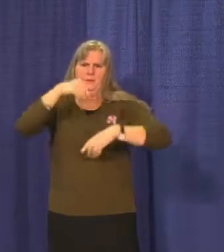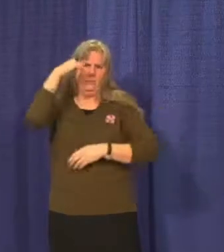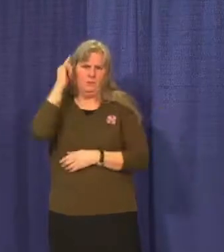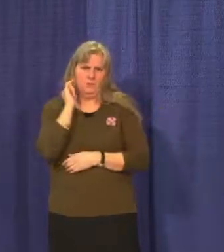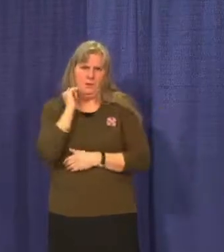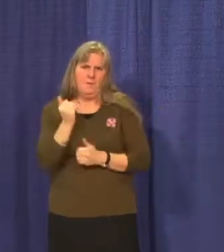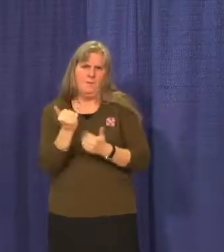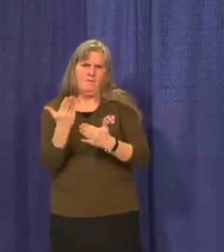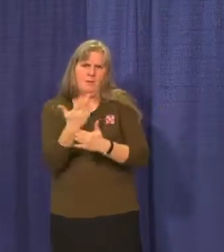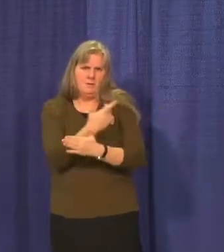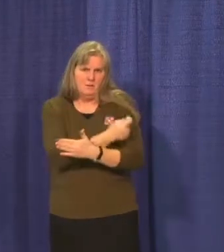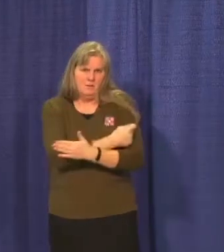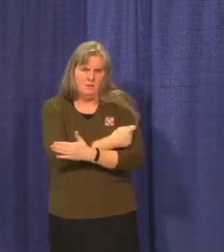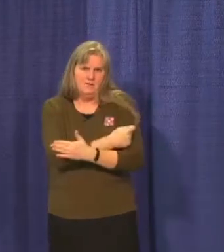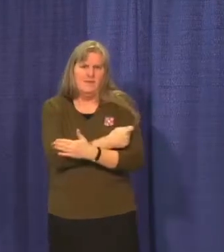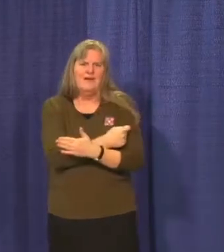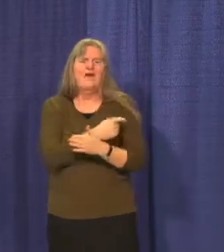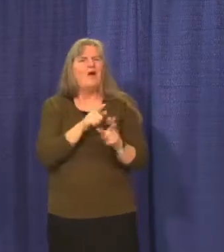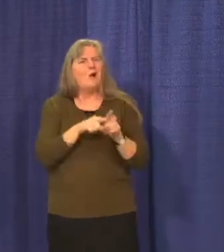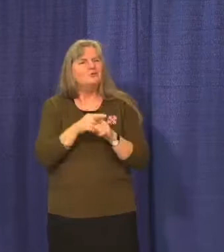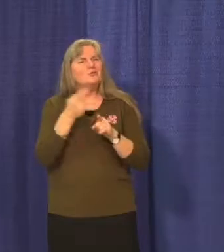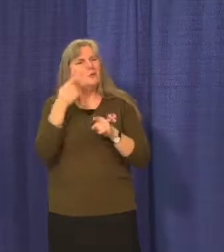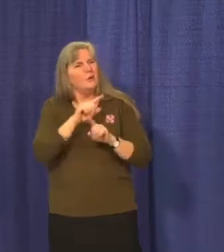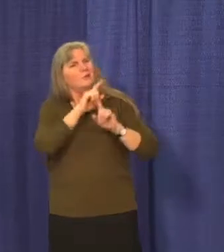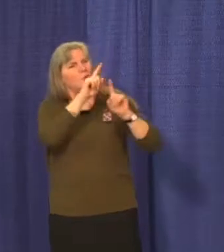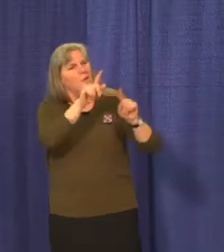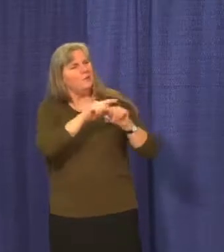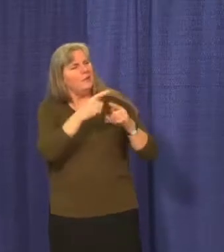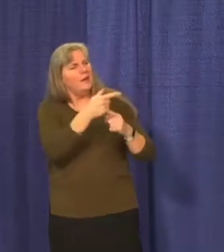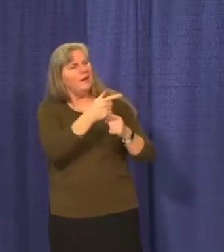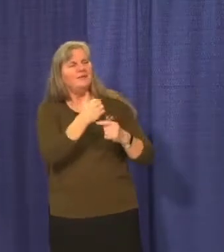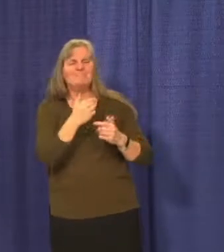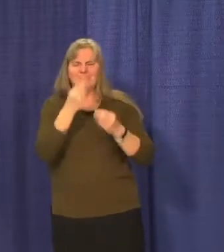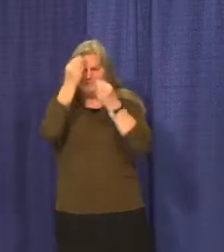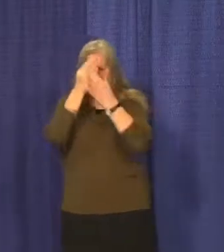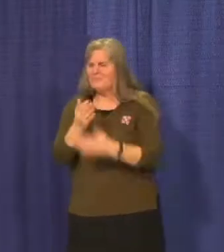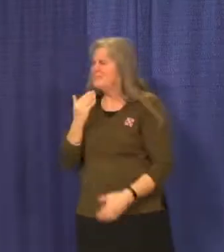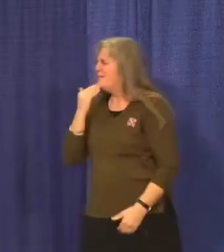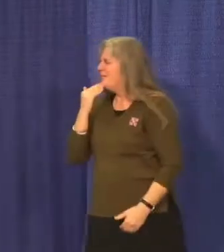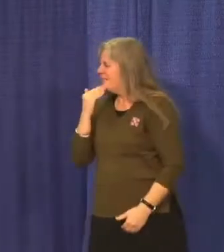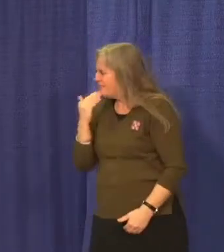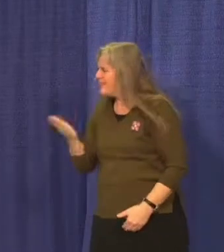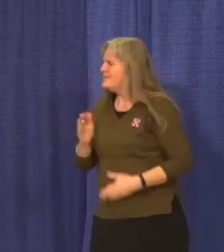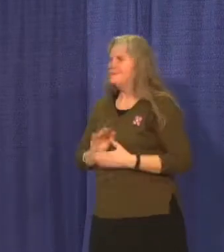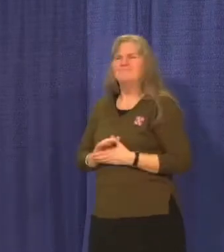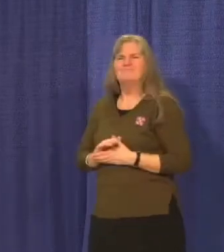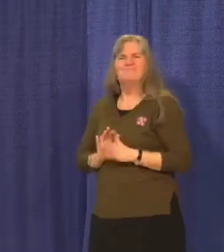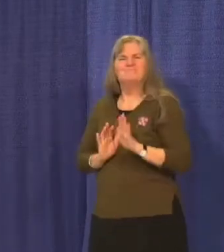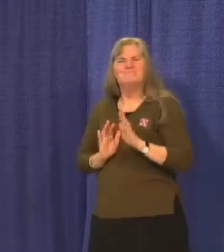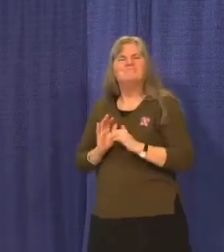that is rolling out the vaccine. Tell them thanks, by the way, when you go.